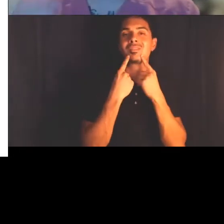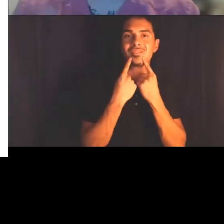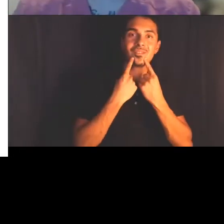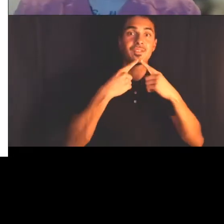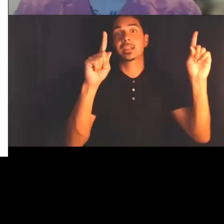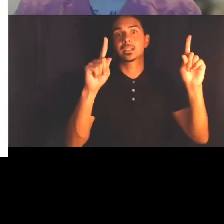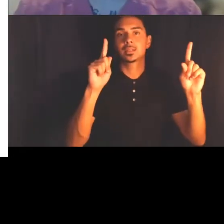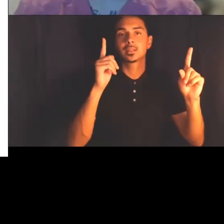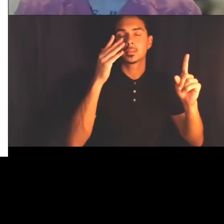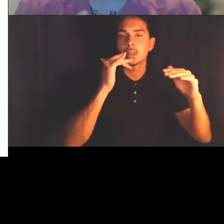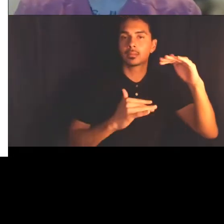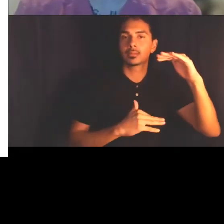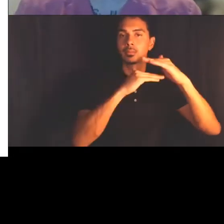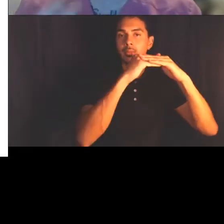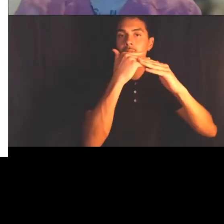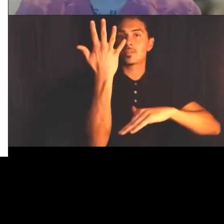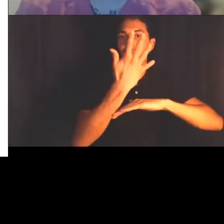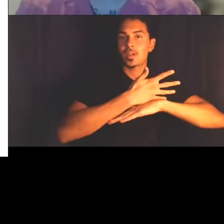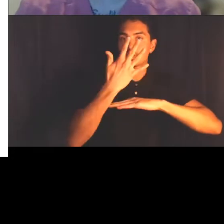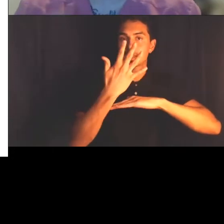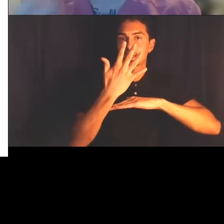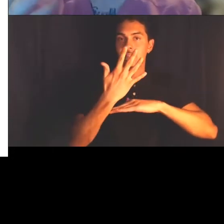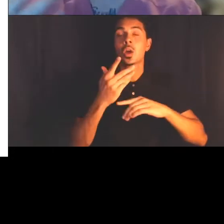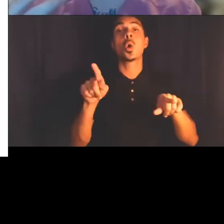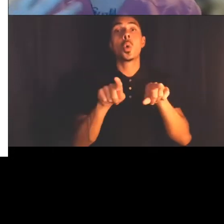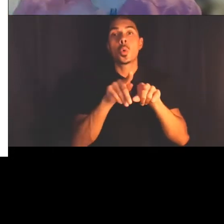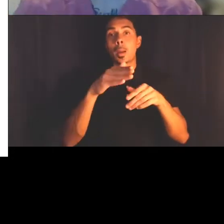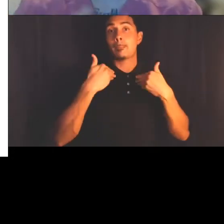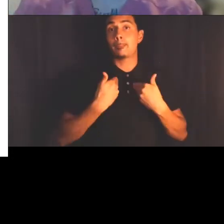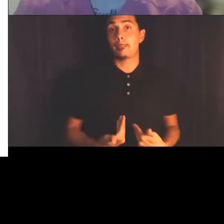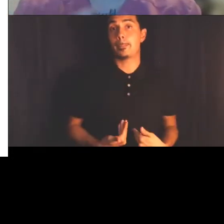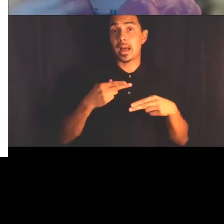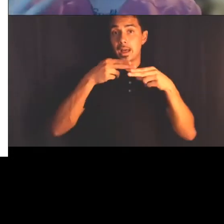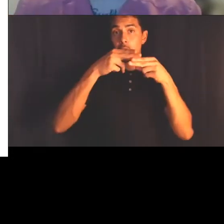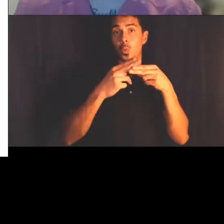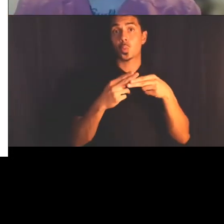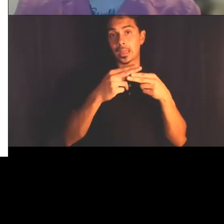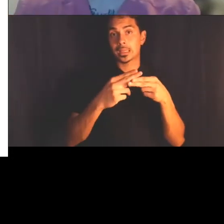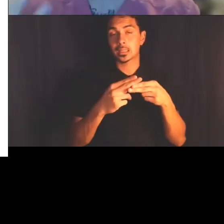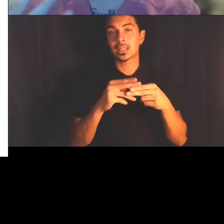but also based on somebody's body weight. We do know that Ella is more effective